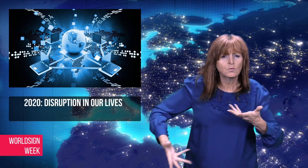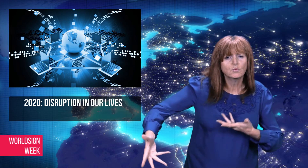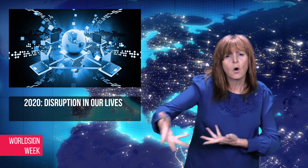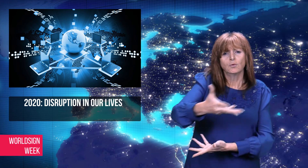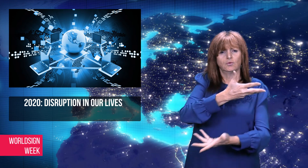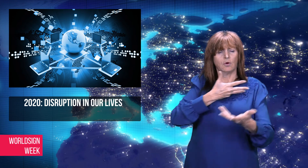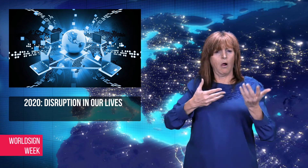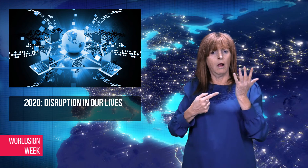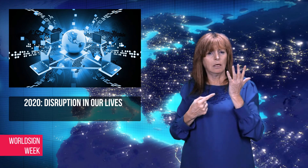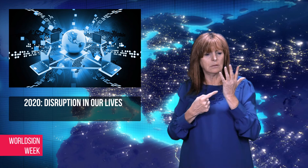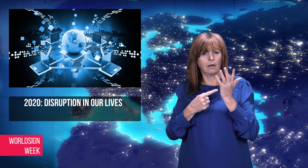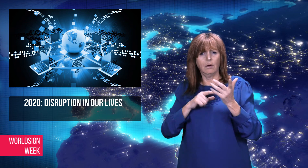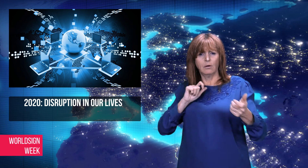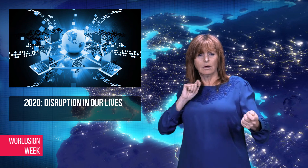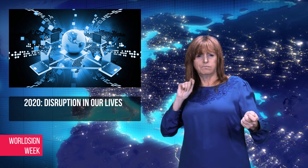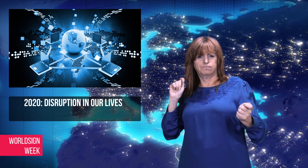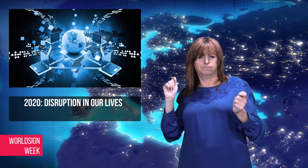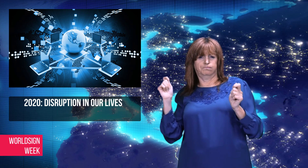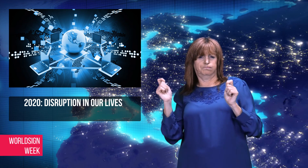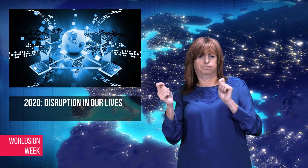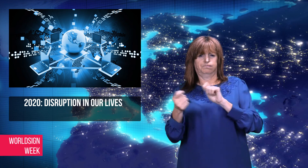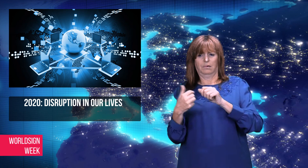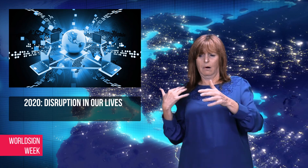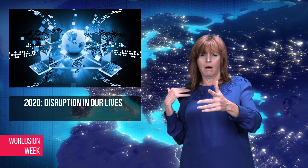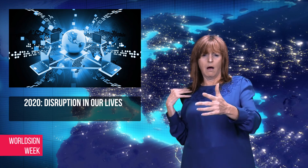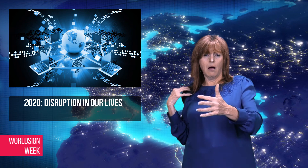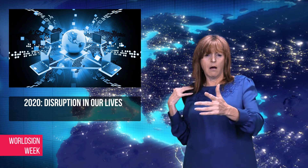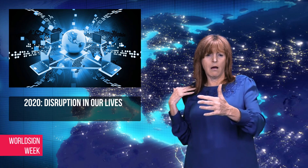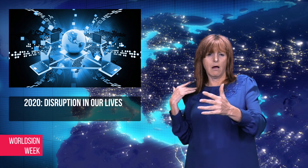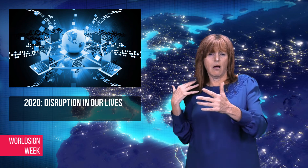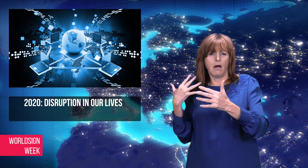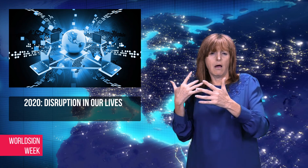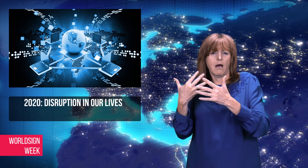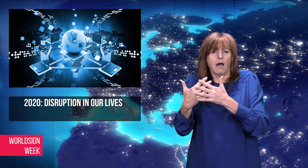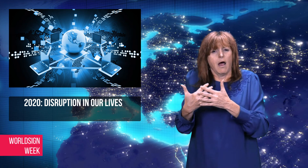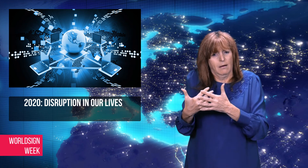past two decades than in all previous centuries